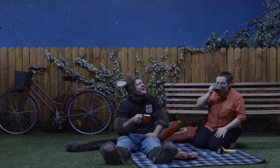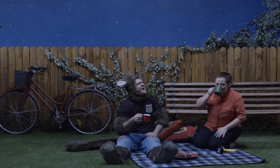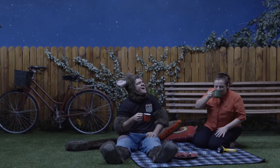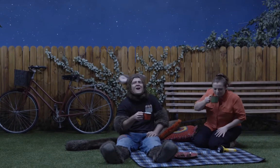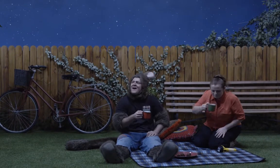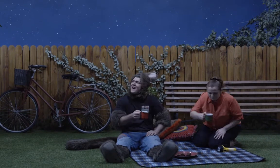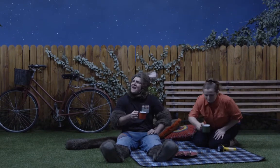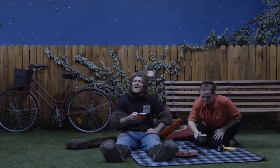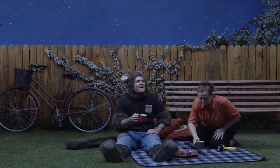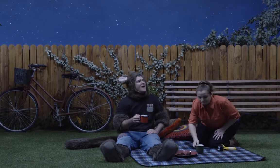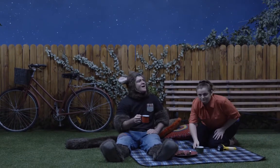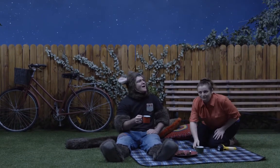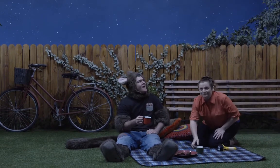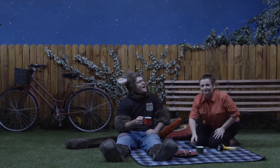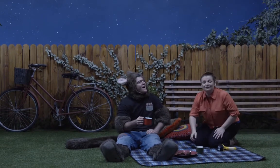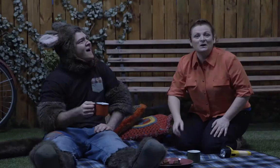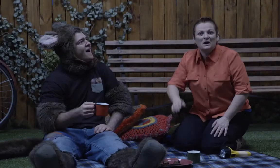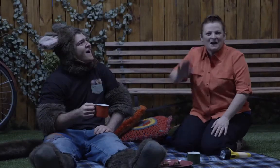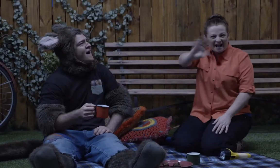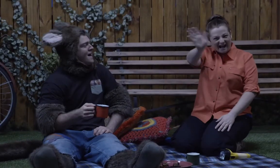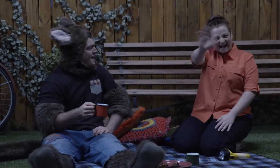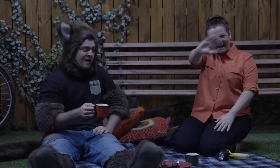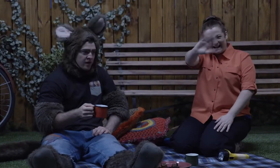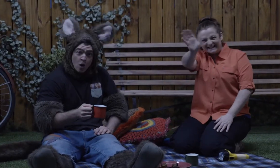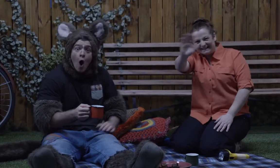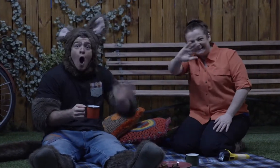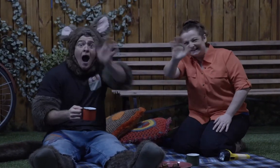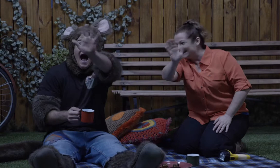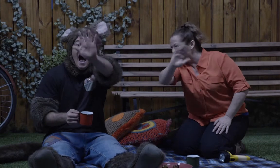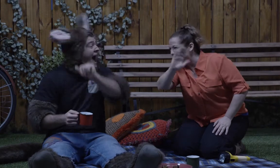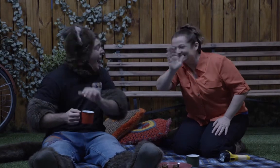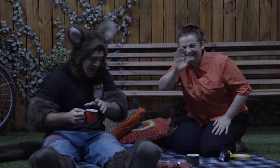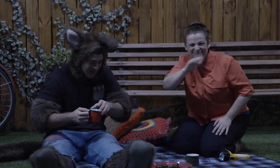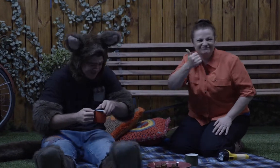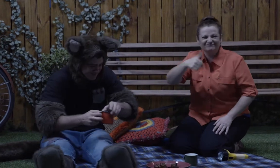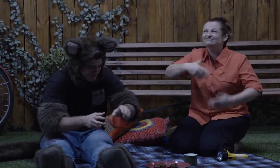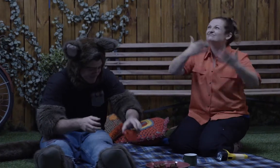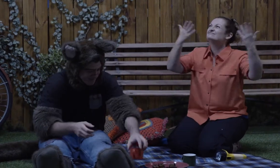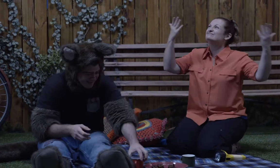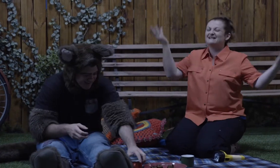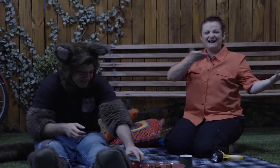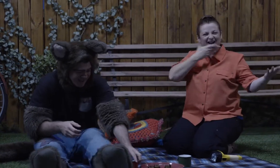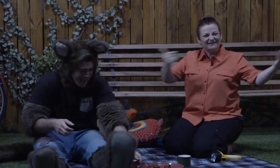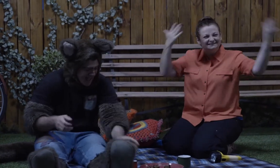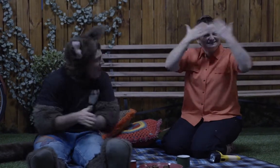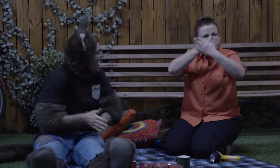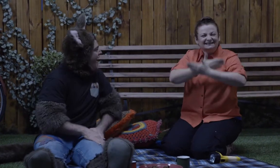Hmm. Oh, hello, everyone. Oh, hi, everyone. Oh, it's such a lovely evening.